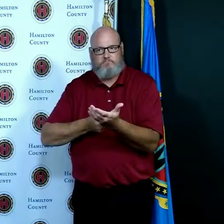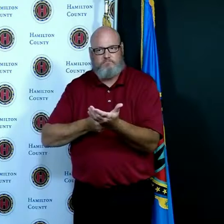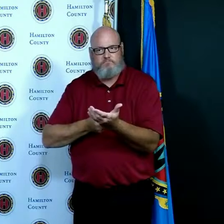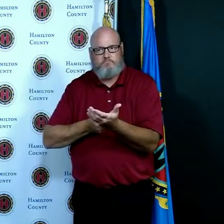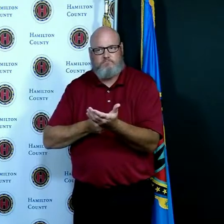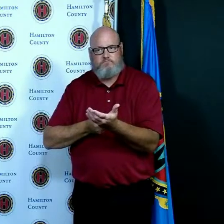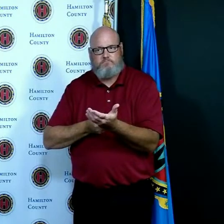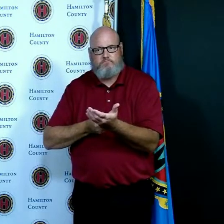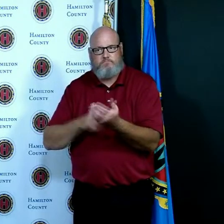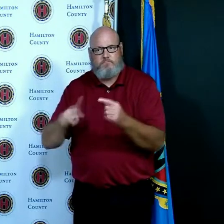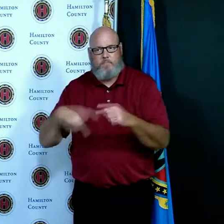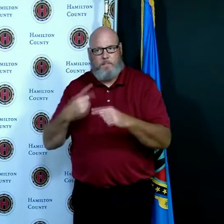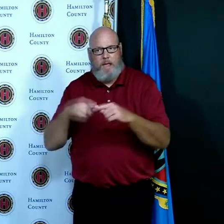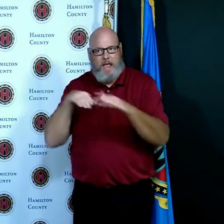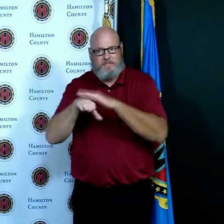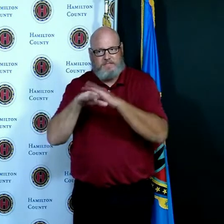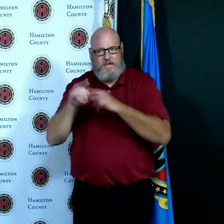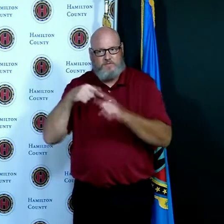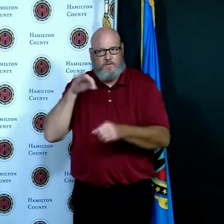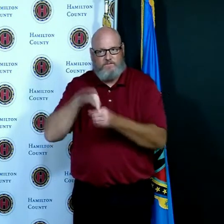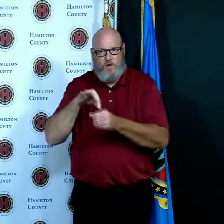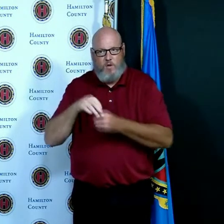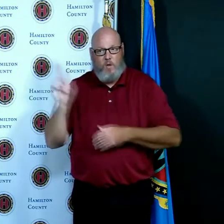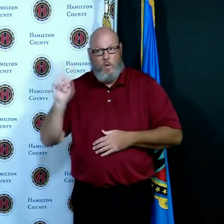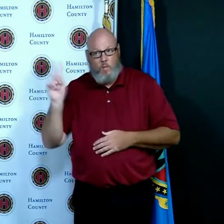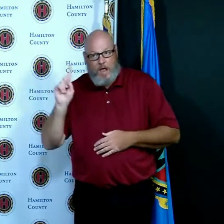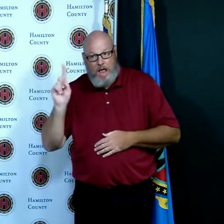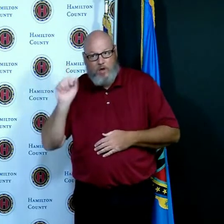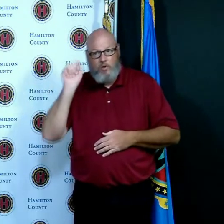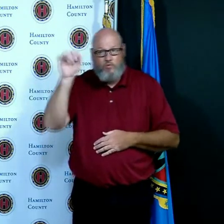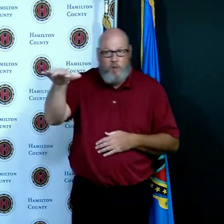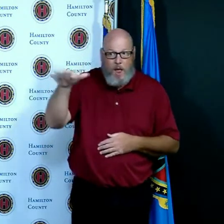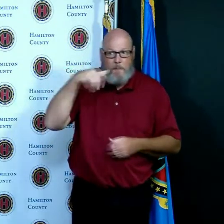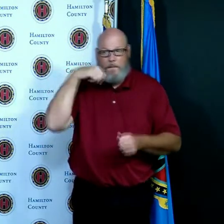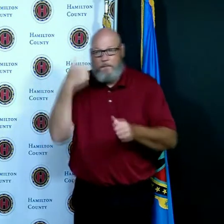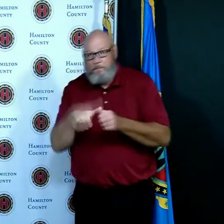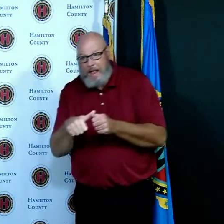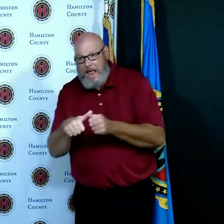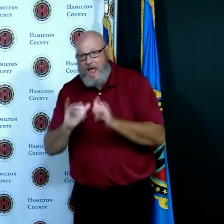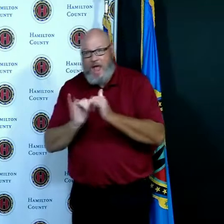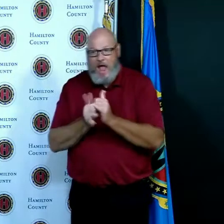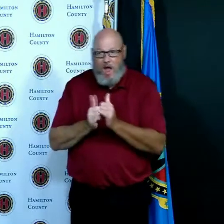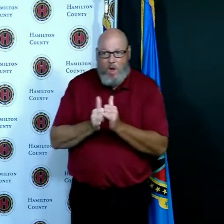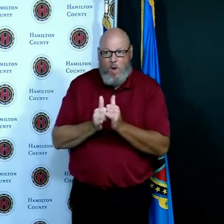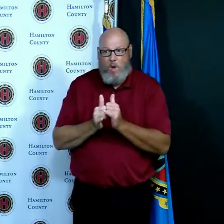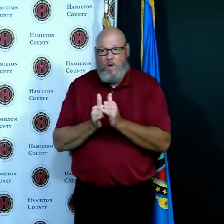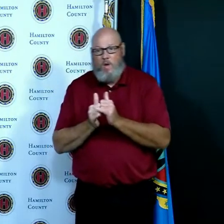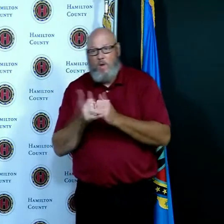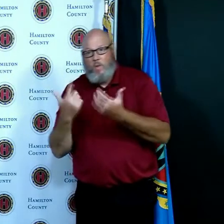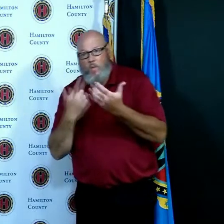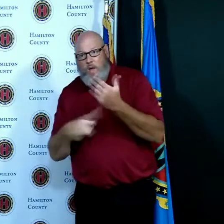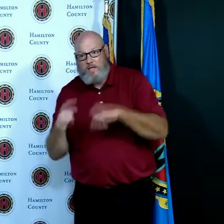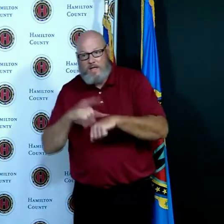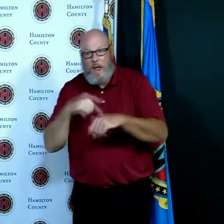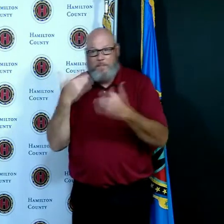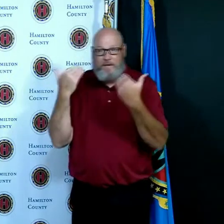where is the drop box how do you vote by mail what are the deadlines and so all of this information will be talked